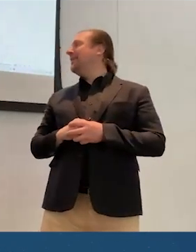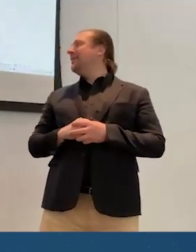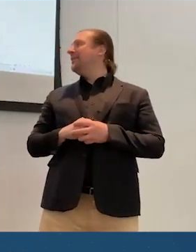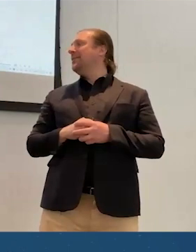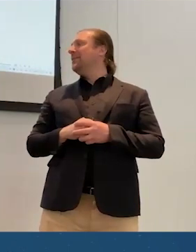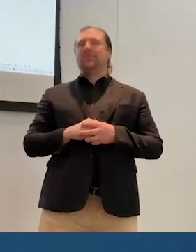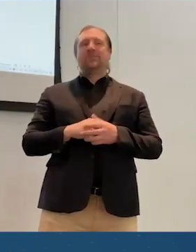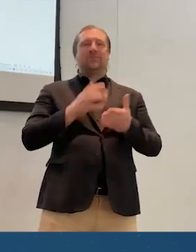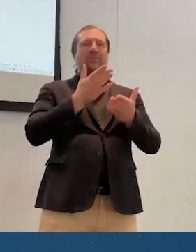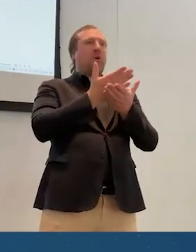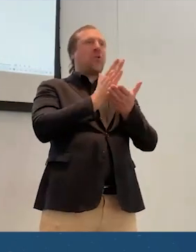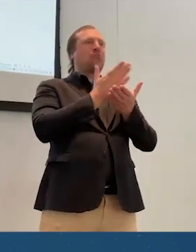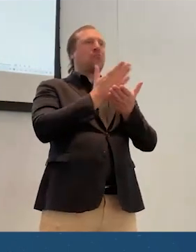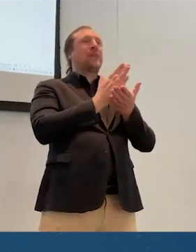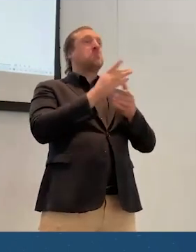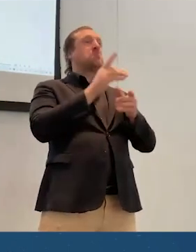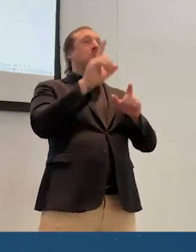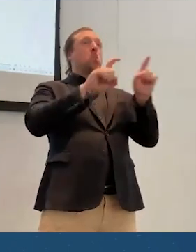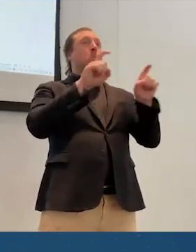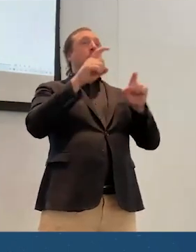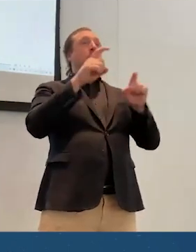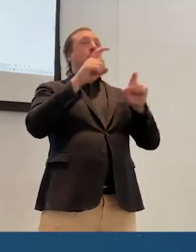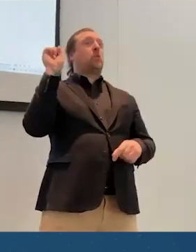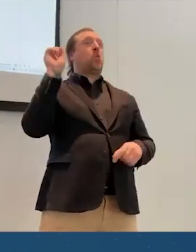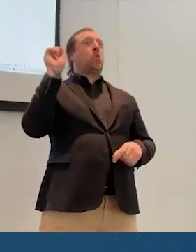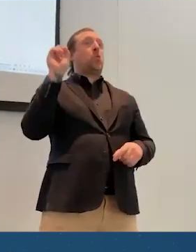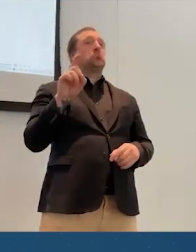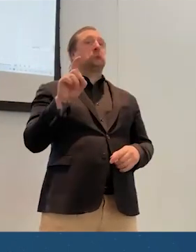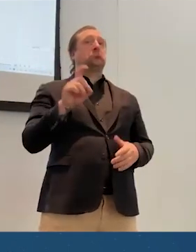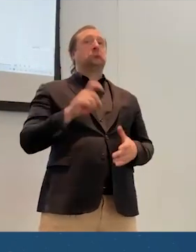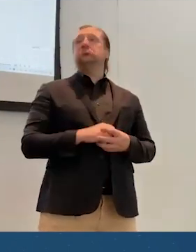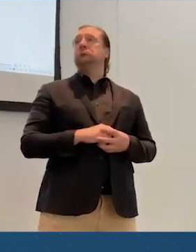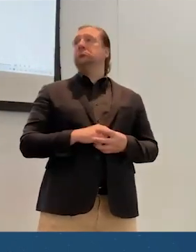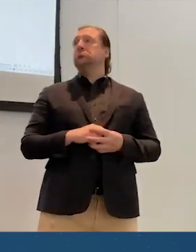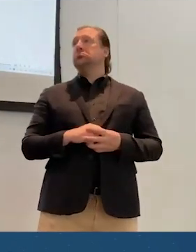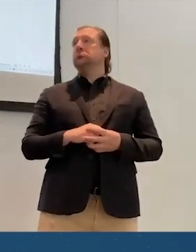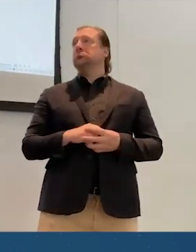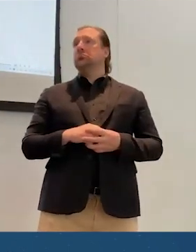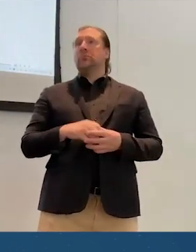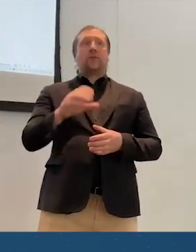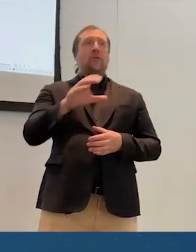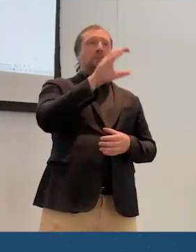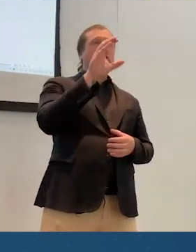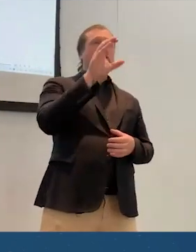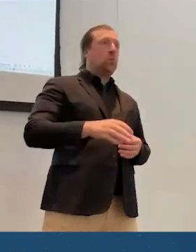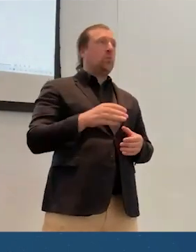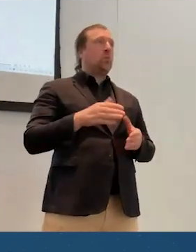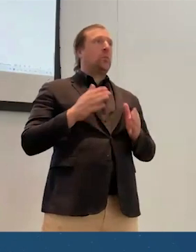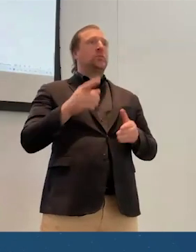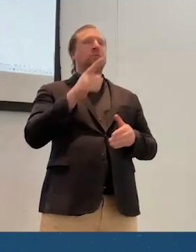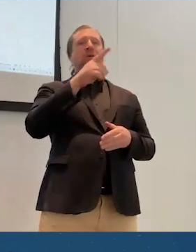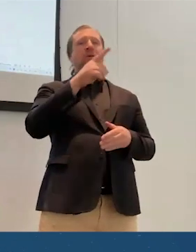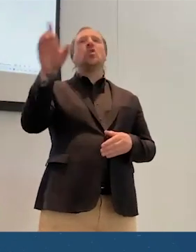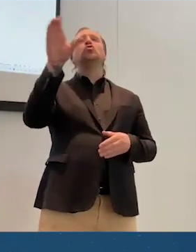All right, so yeah, do we have any questions for Atieh on the Zoom or in-person here? A Zoom question.